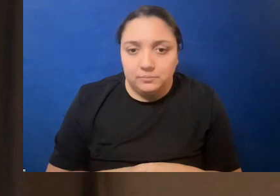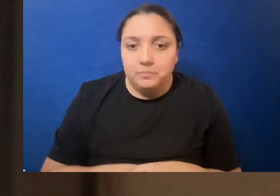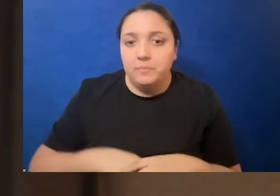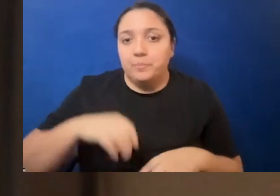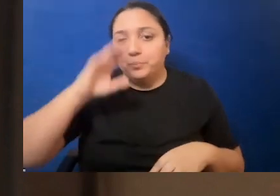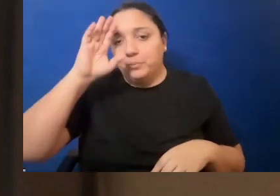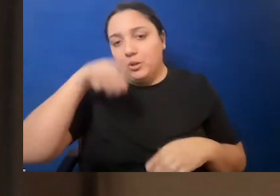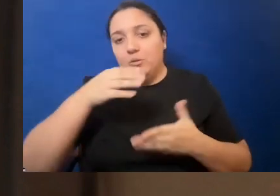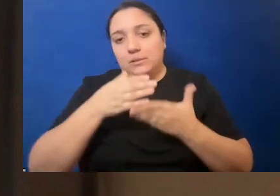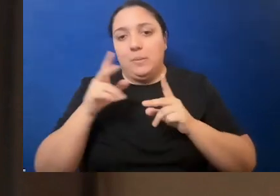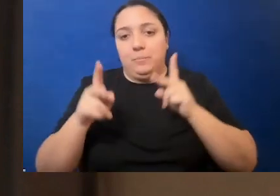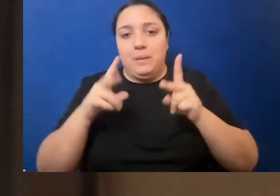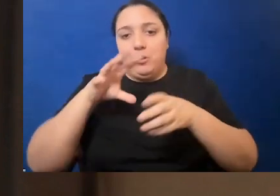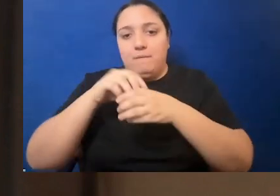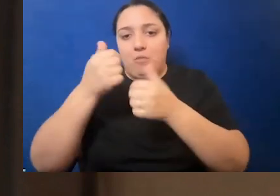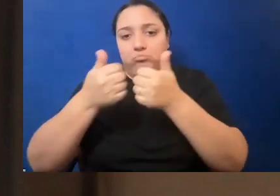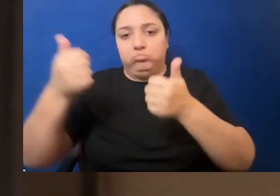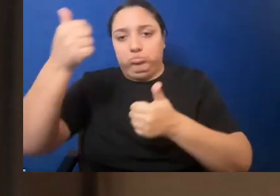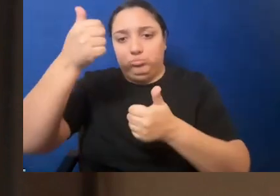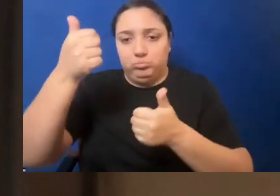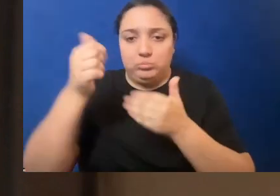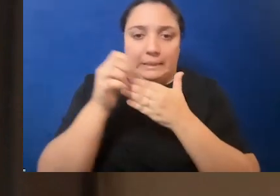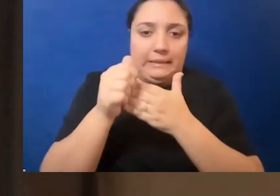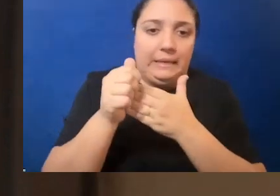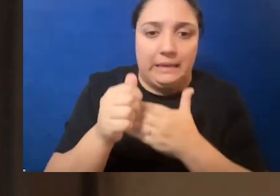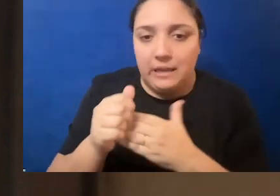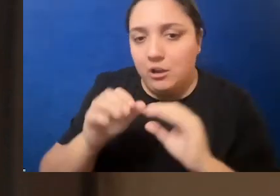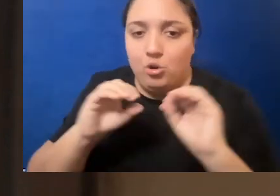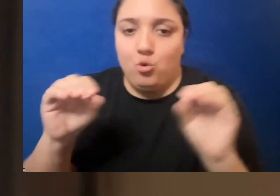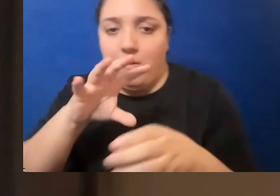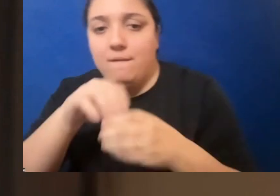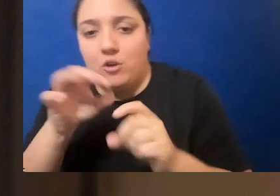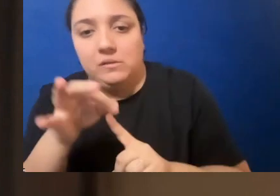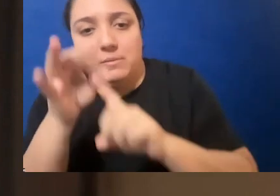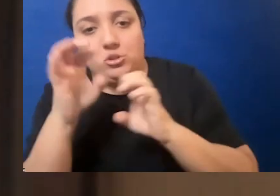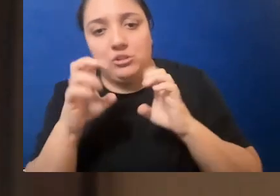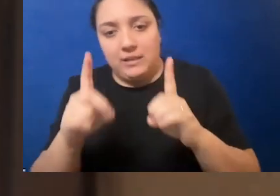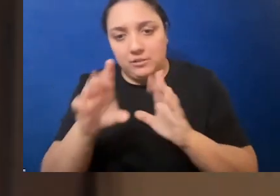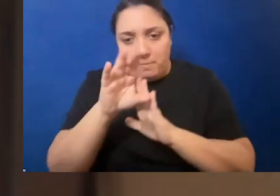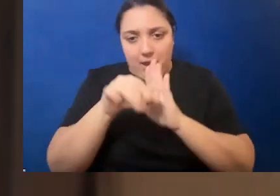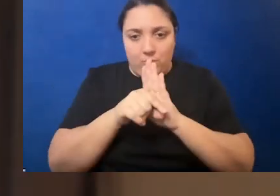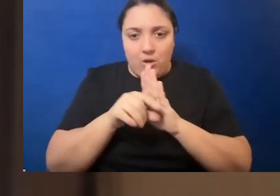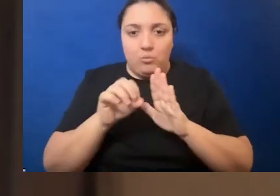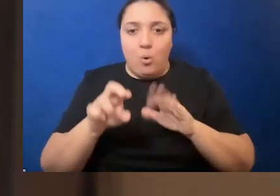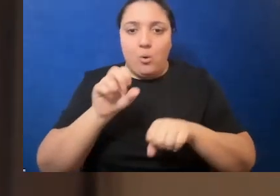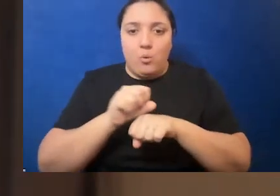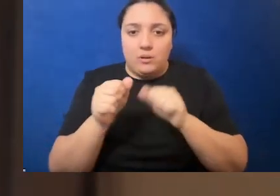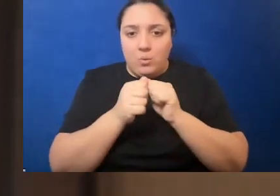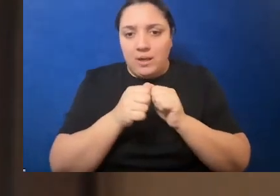ADMINISTRATION THAT DO NOT HAVE A SPECIAL EDUCATION BACKGROUND OR A BACKGROUND WORKING WITH KIDS THAT HAVE ANY TYPE OF